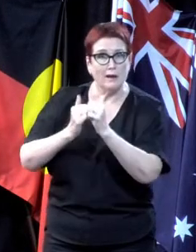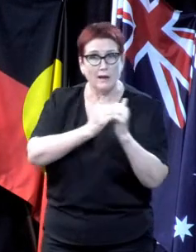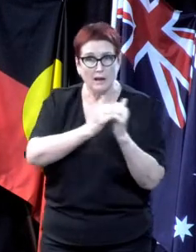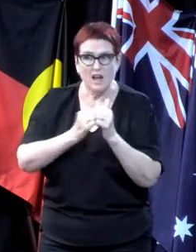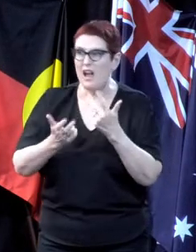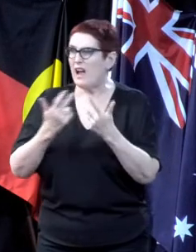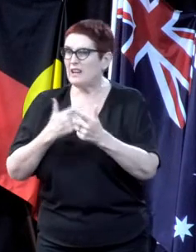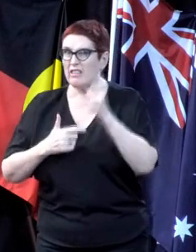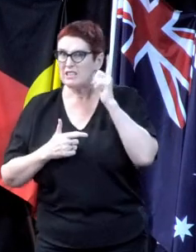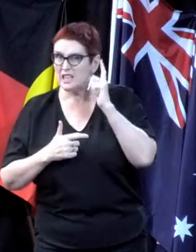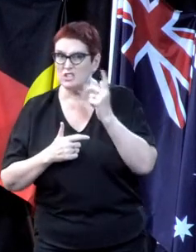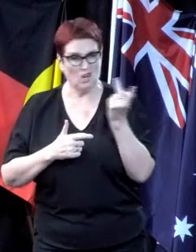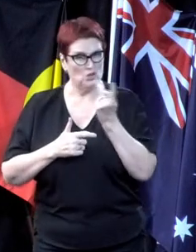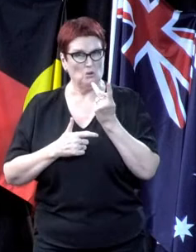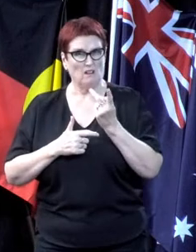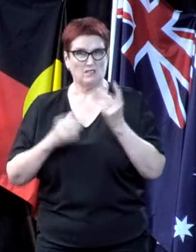a year eight history class.